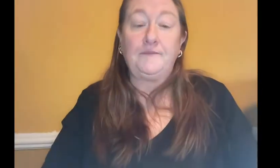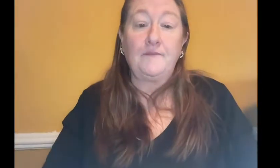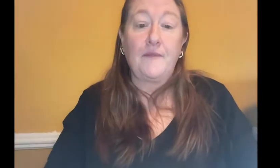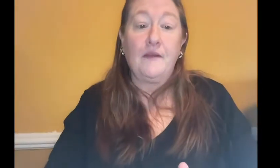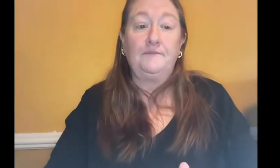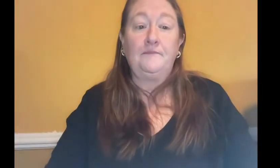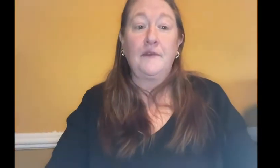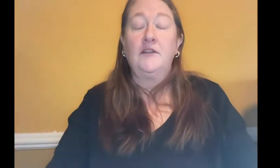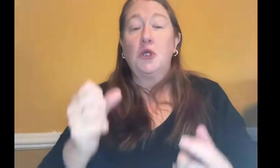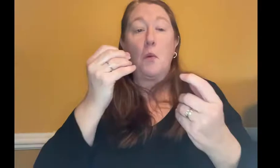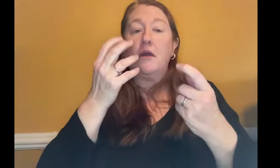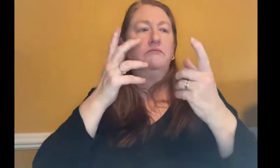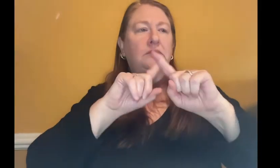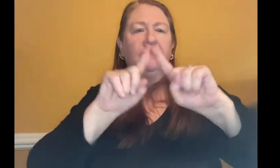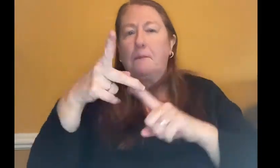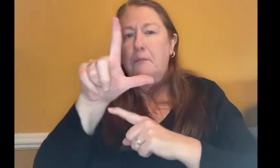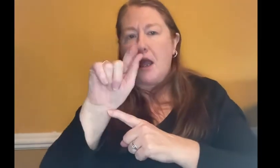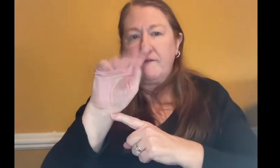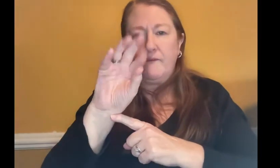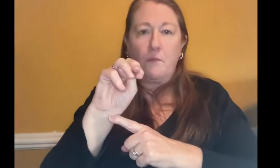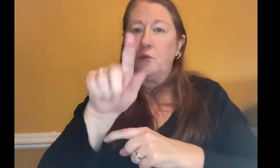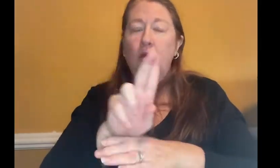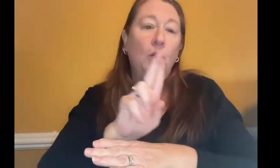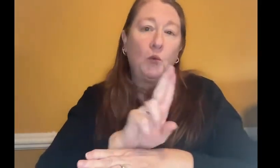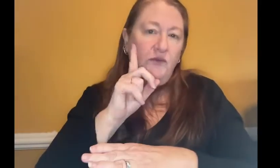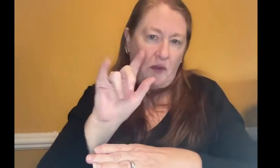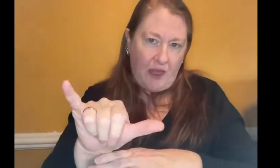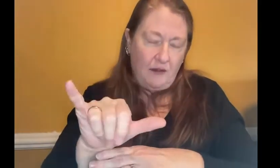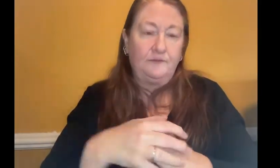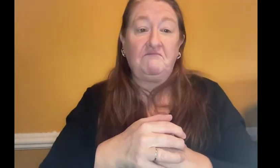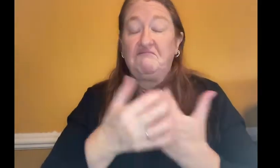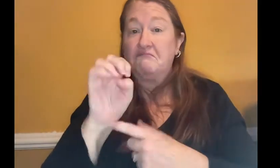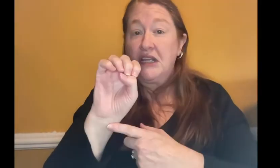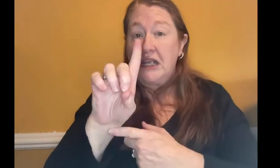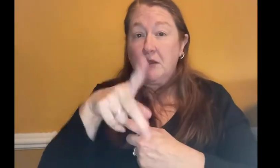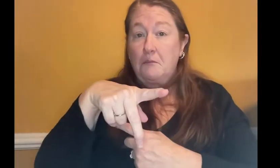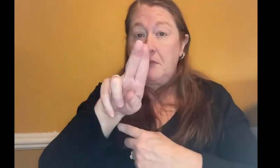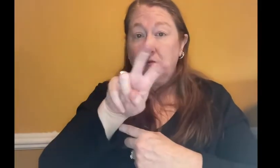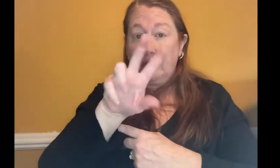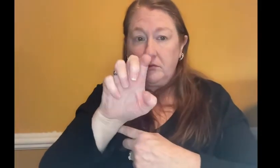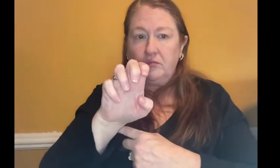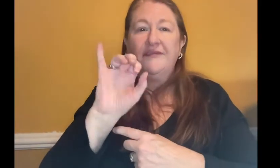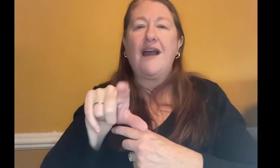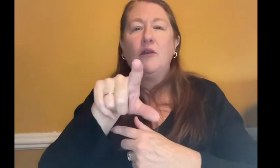There are different platforms you can use for this activity. EdPuzzle: